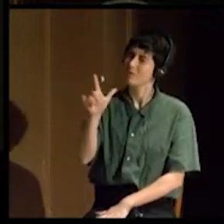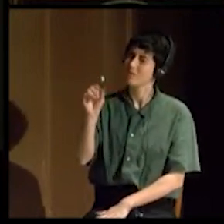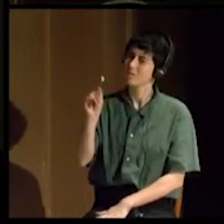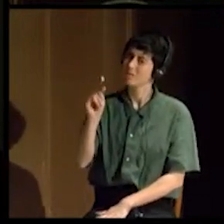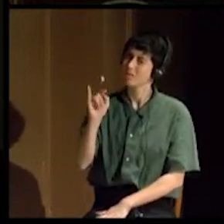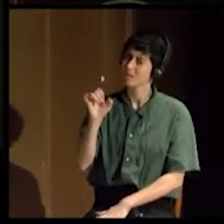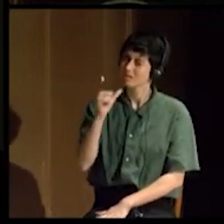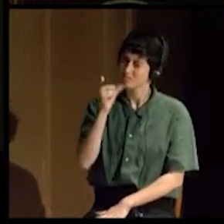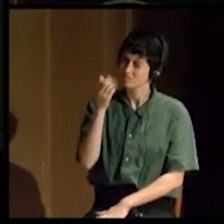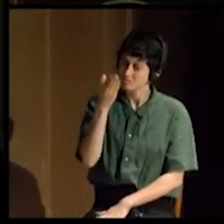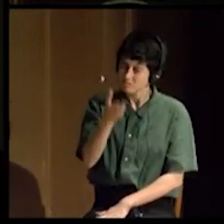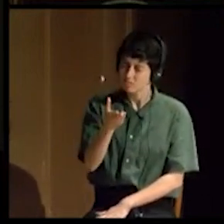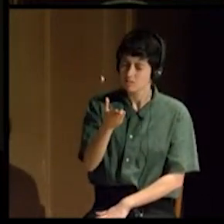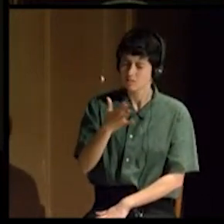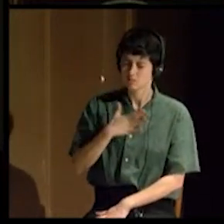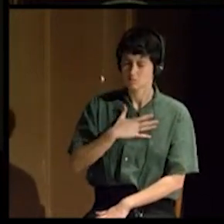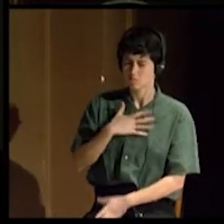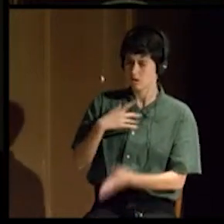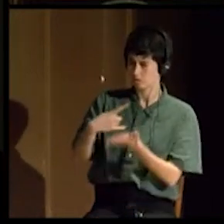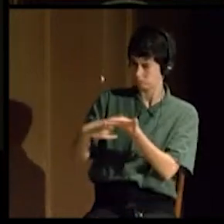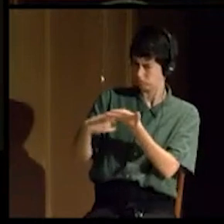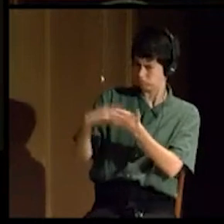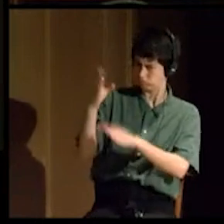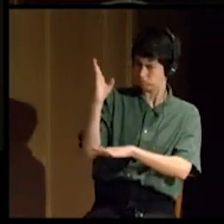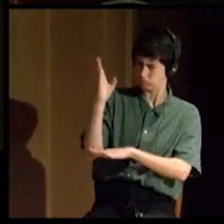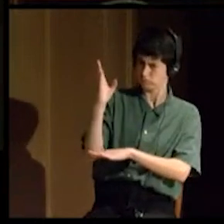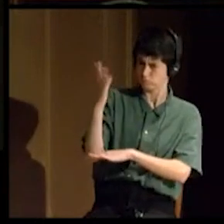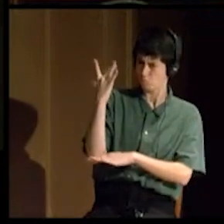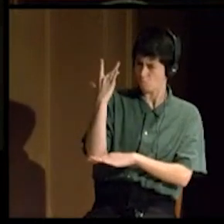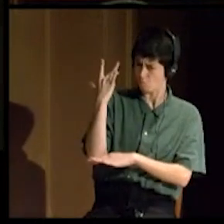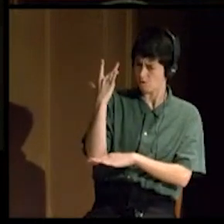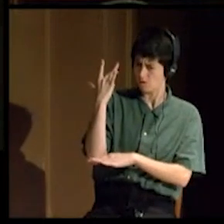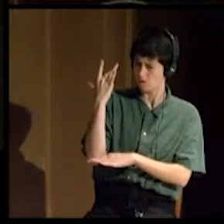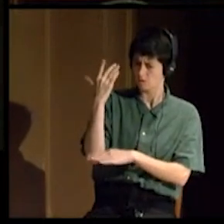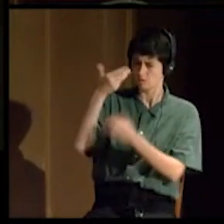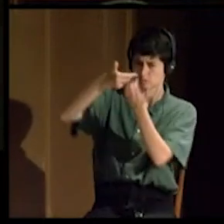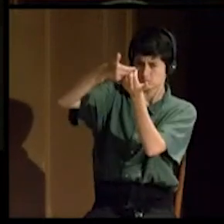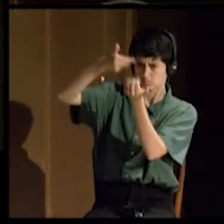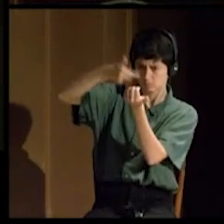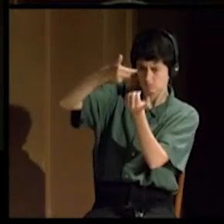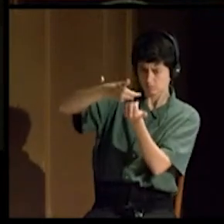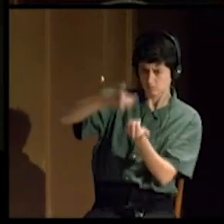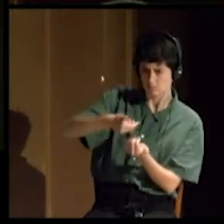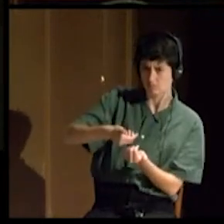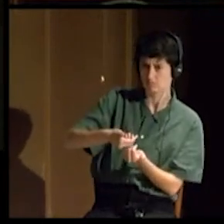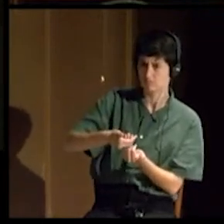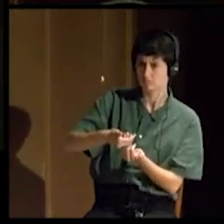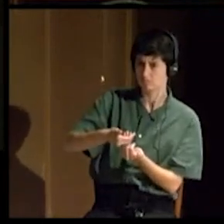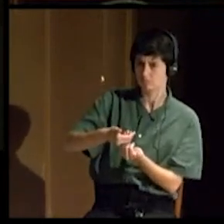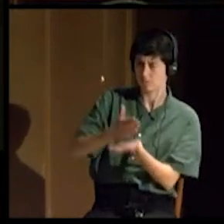differentiation stop? And that's to say that why is it when we go to a place like Yosemite National Park,